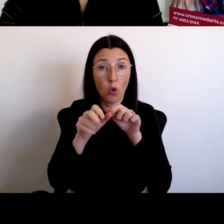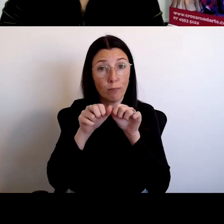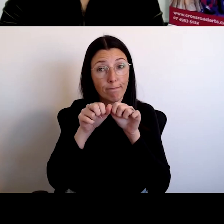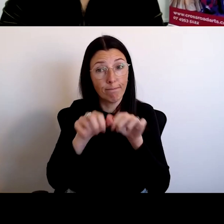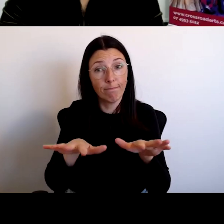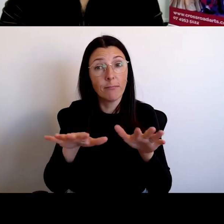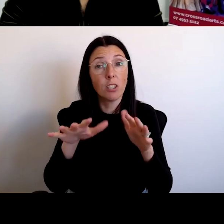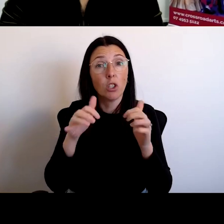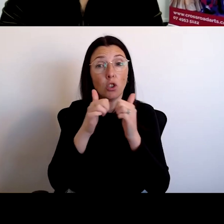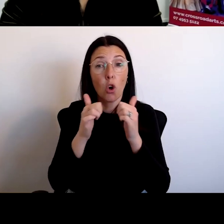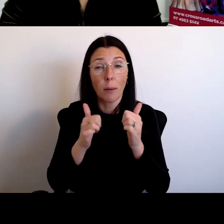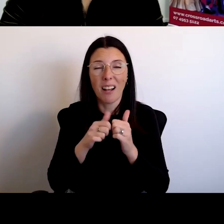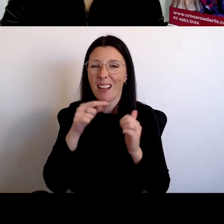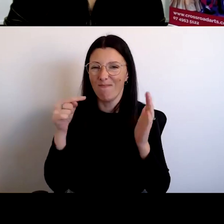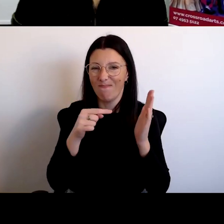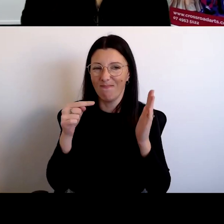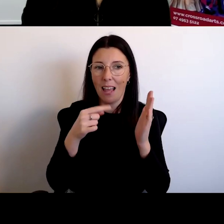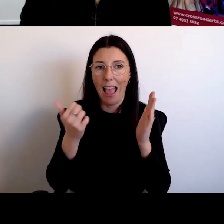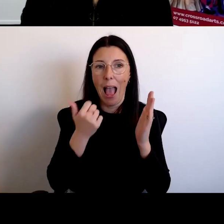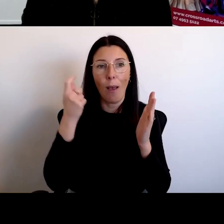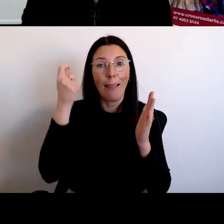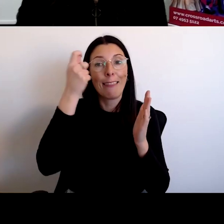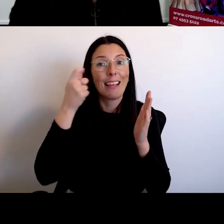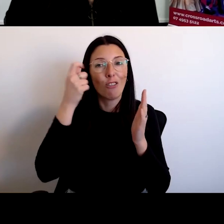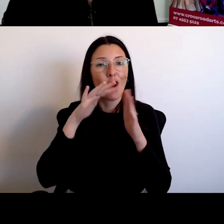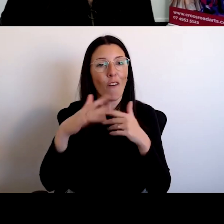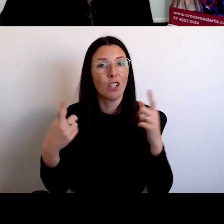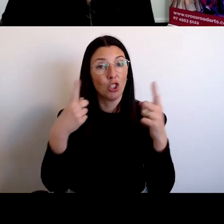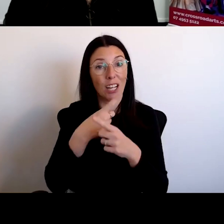our theory of change. I have got it right here. You can see it. I am just sharing